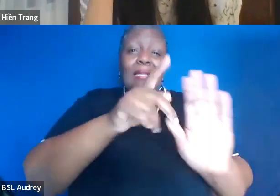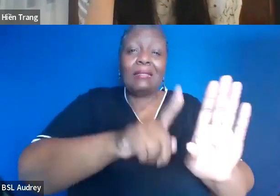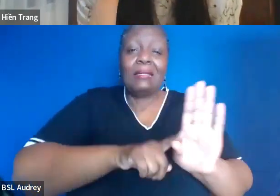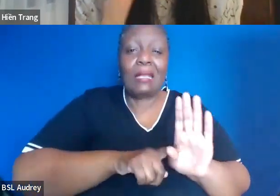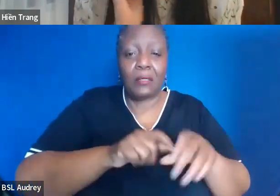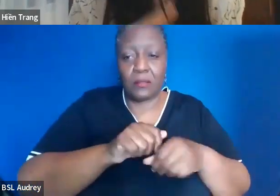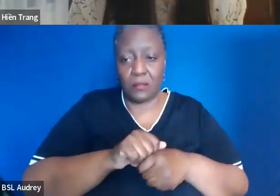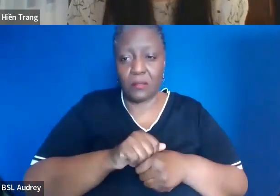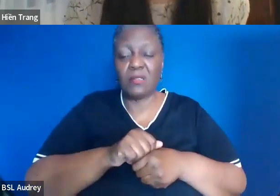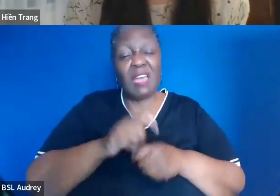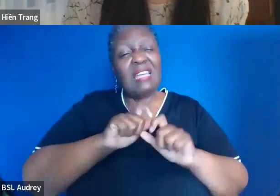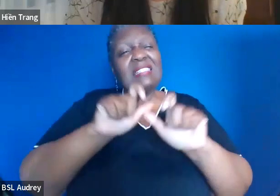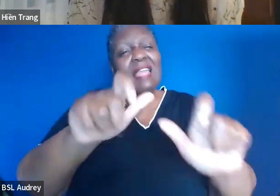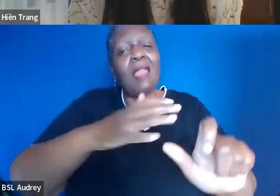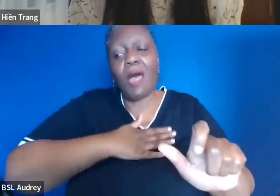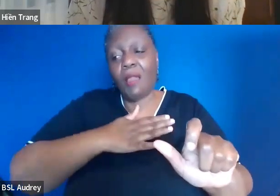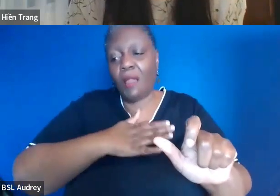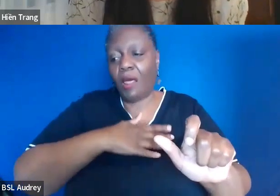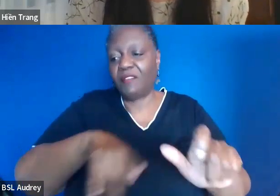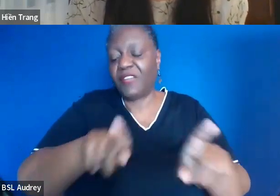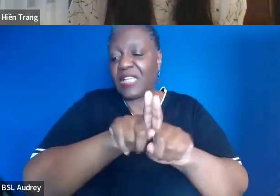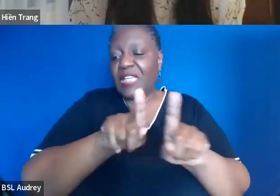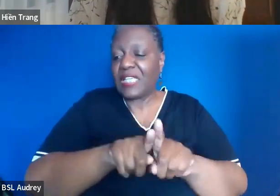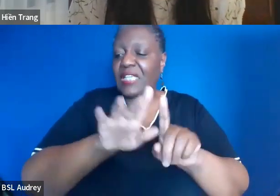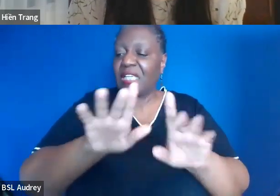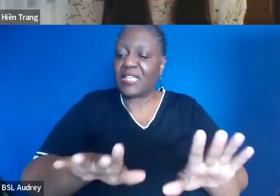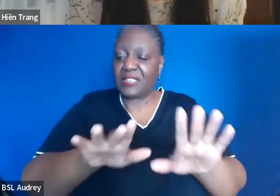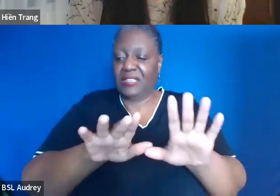Still our love is a T-Rex, gigantic, and extinct.